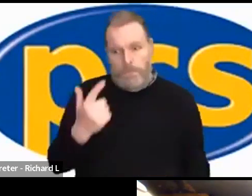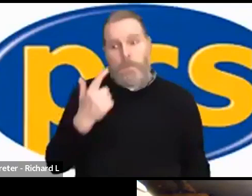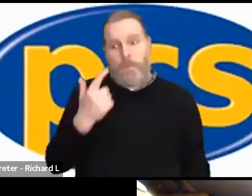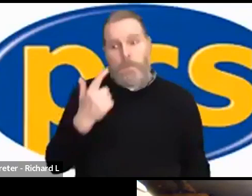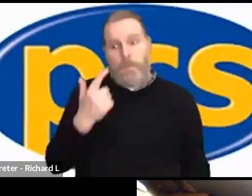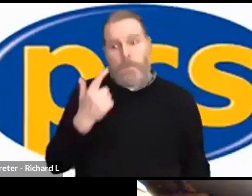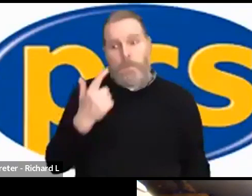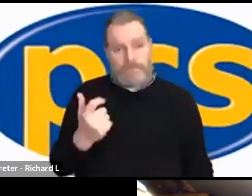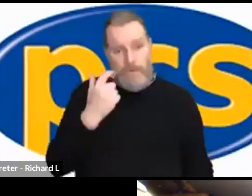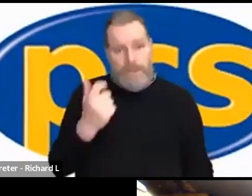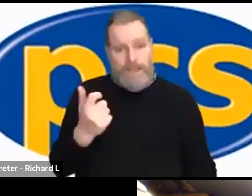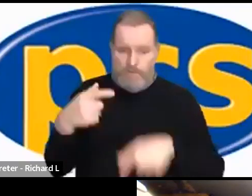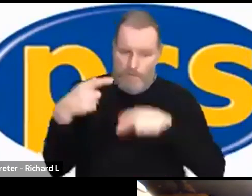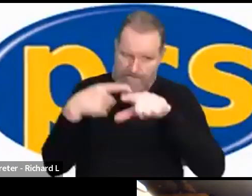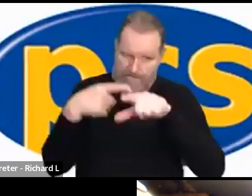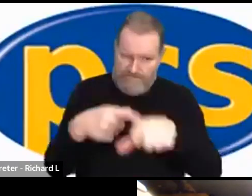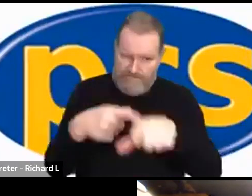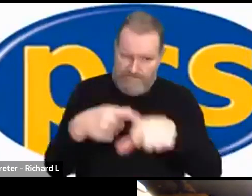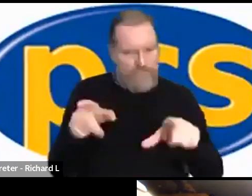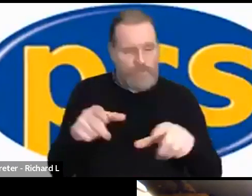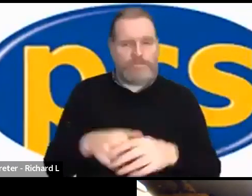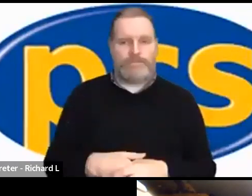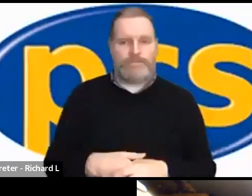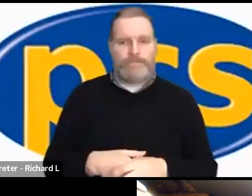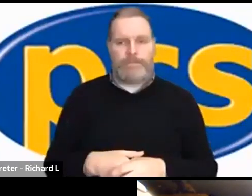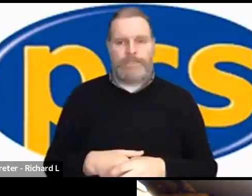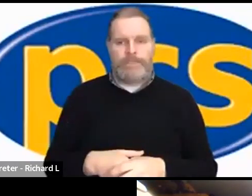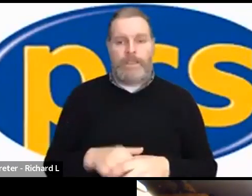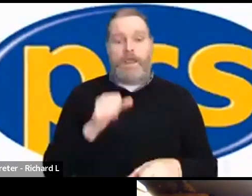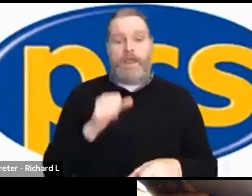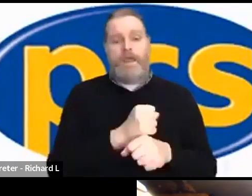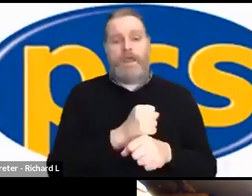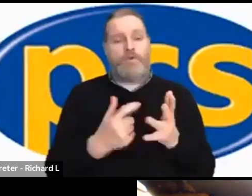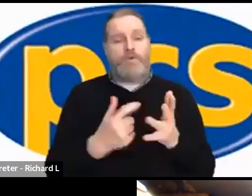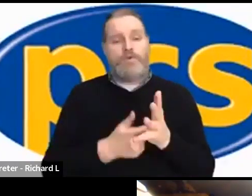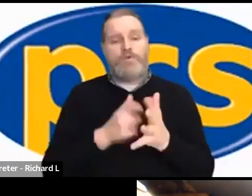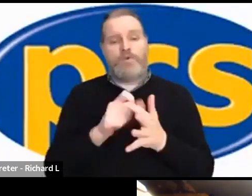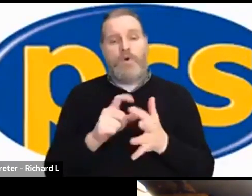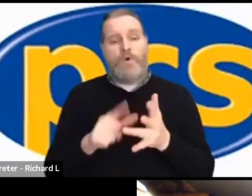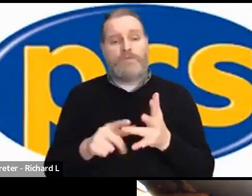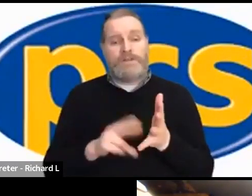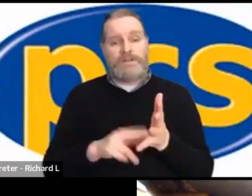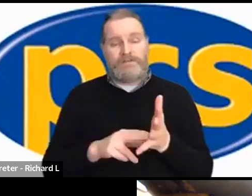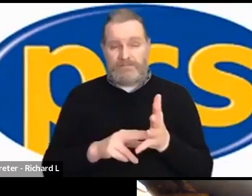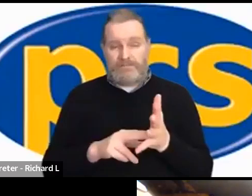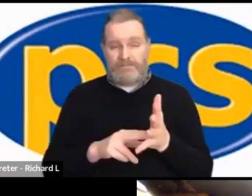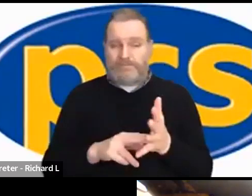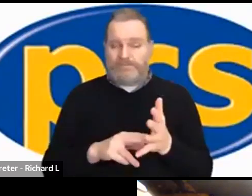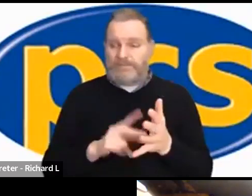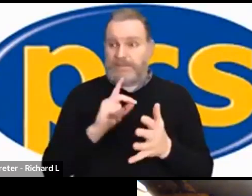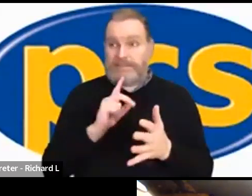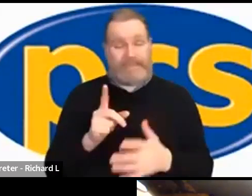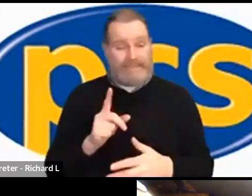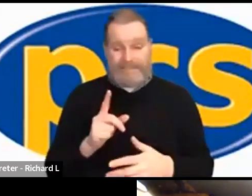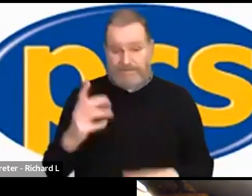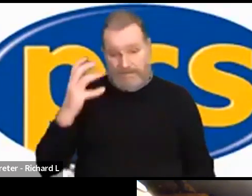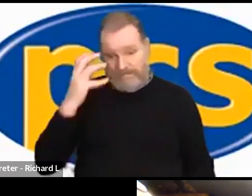That is something. Undoubtedly we would want to consider, and on Gordon's point I'm glad God's pointed out ut, we, the we, the laws are so tight that